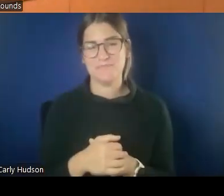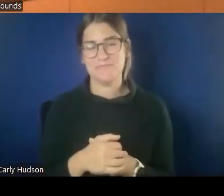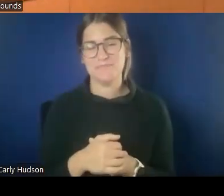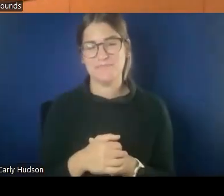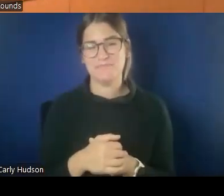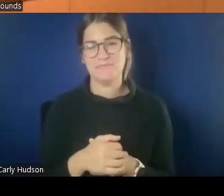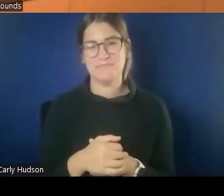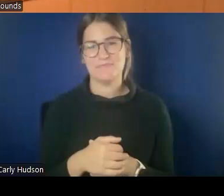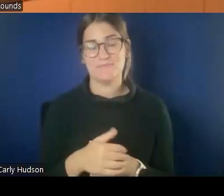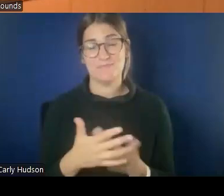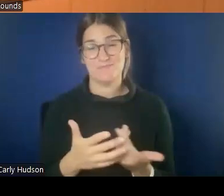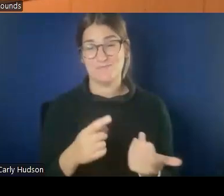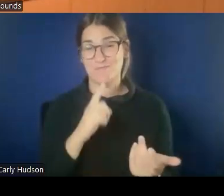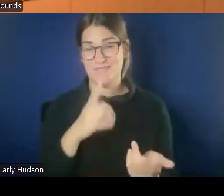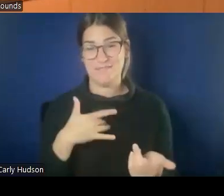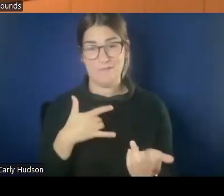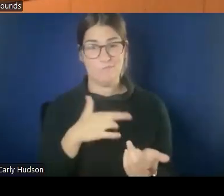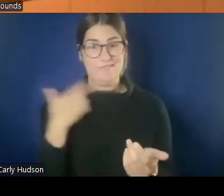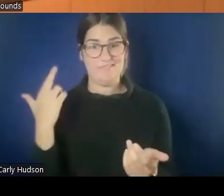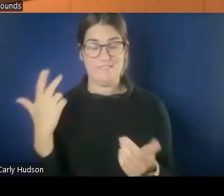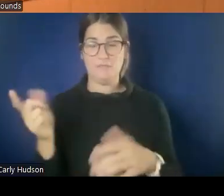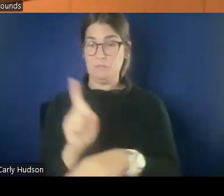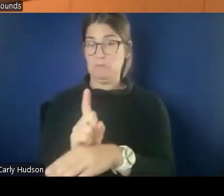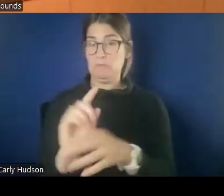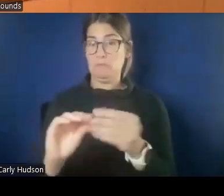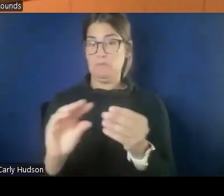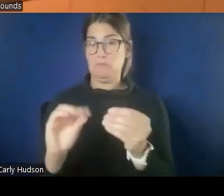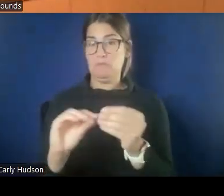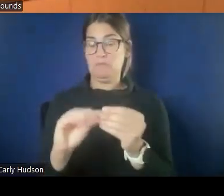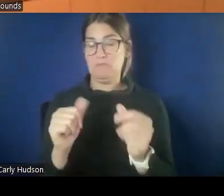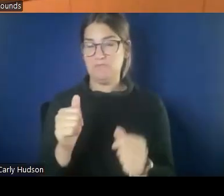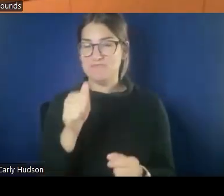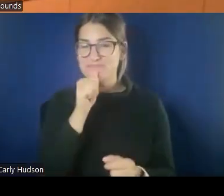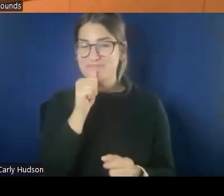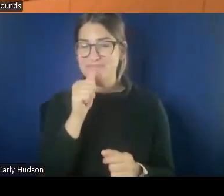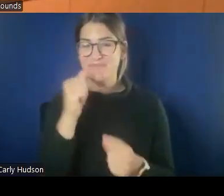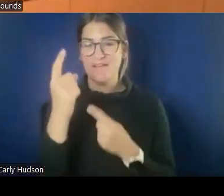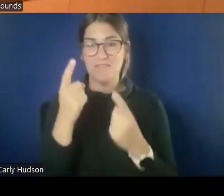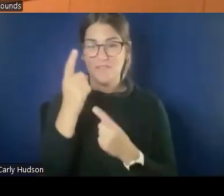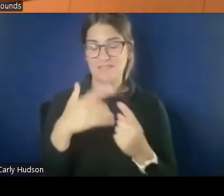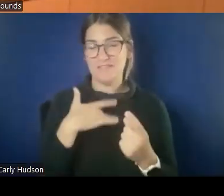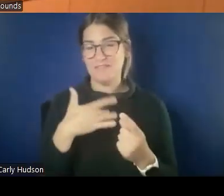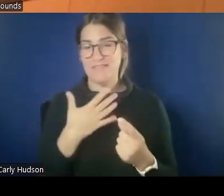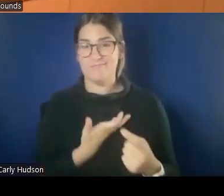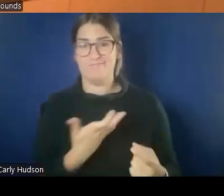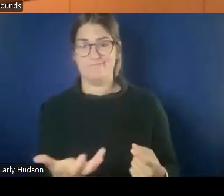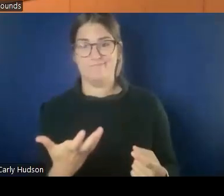risk for us to come up here and share those level of private um thoughts and I think we agreed that